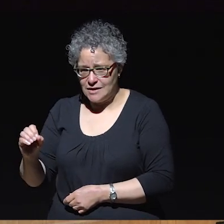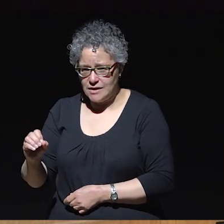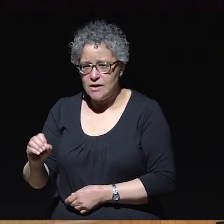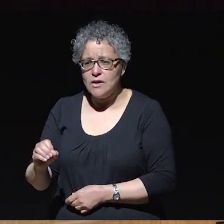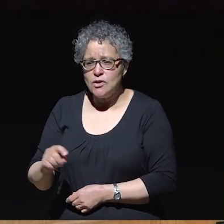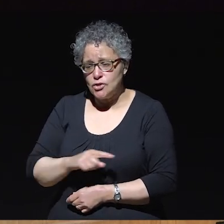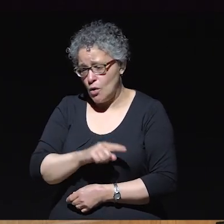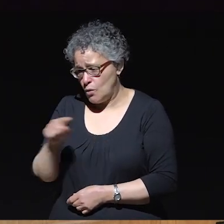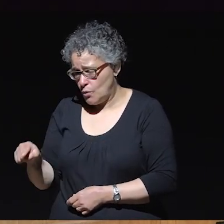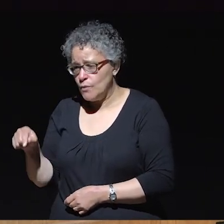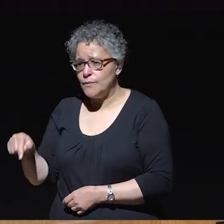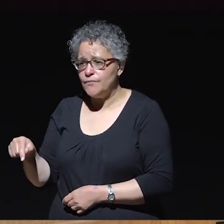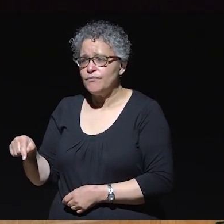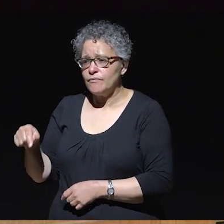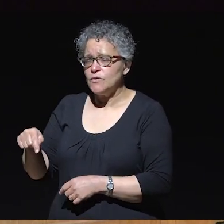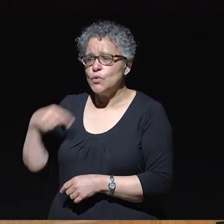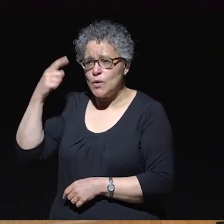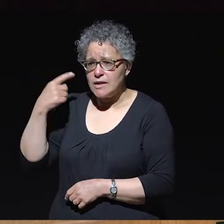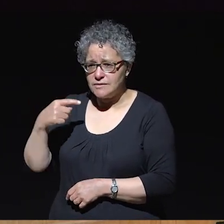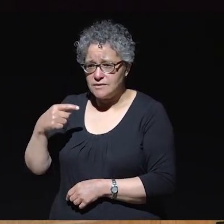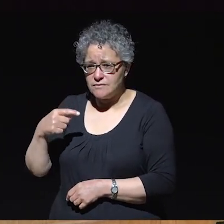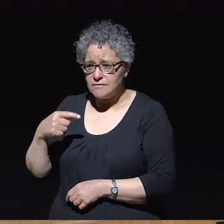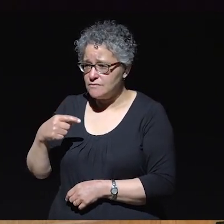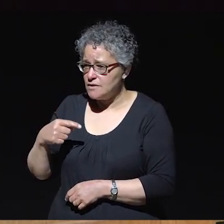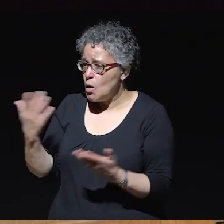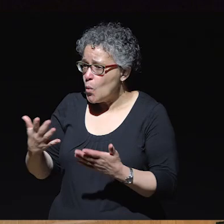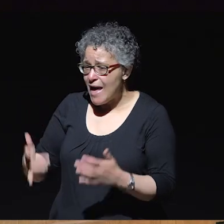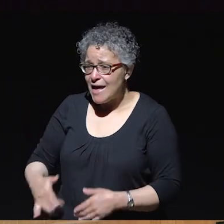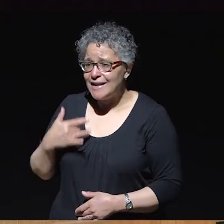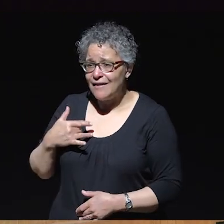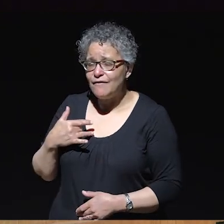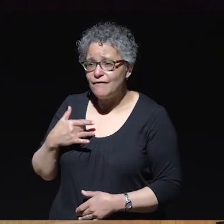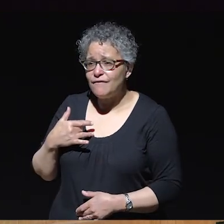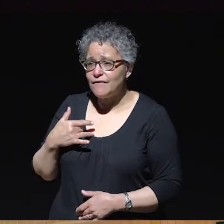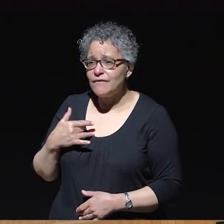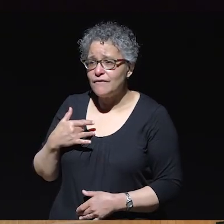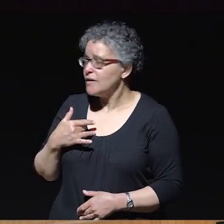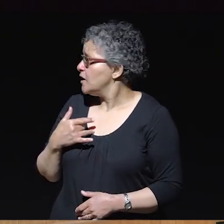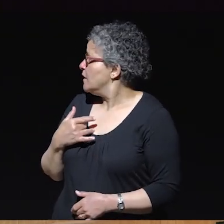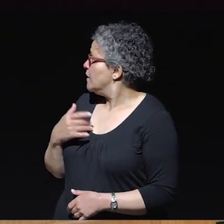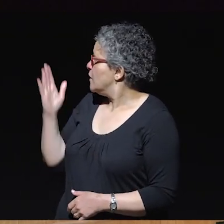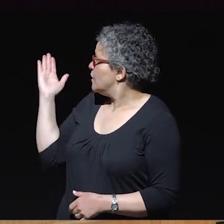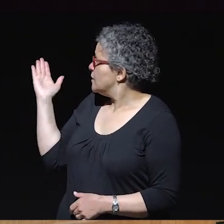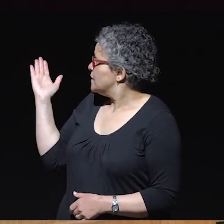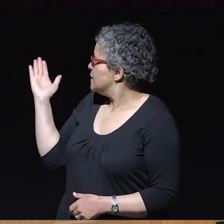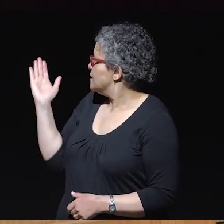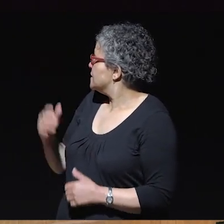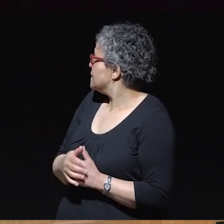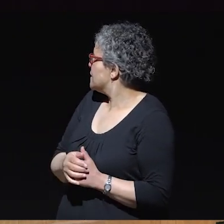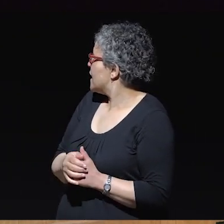And the house that he actually sets himself up in is a 17th-century house called Schomberg House, which still exists, you can see the photograph lower right.